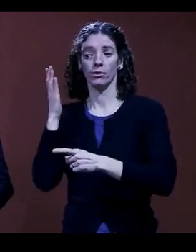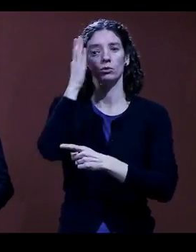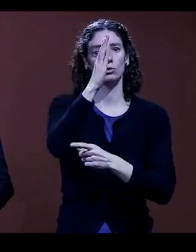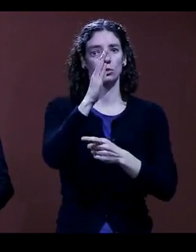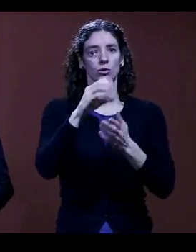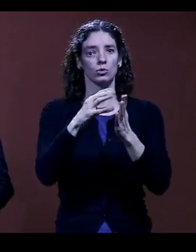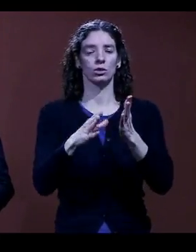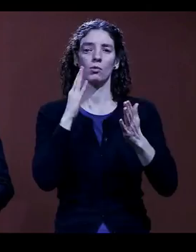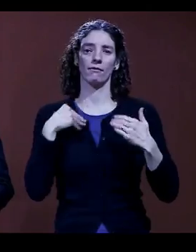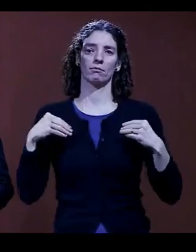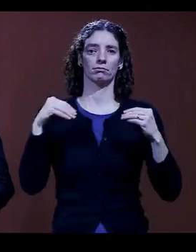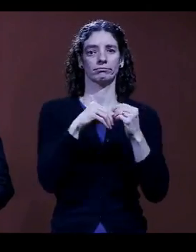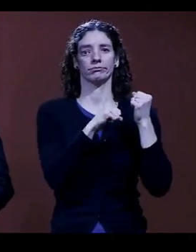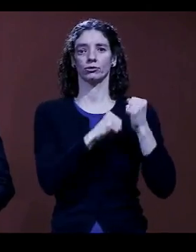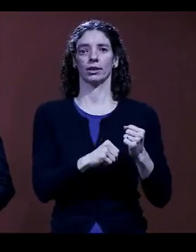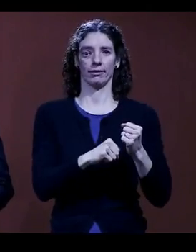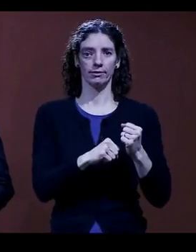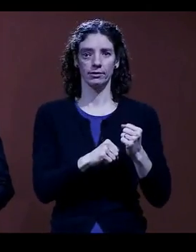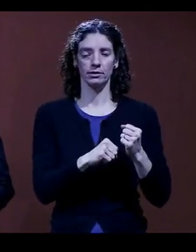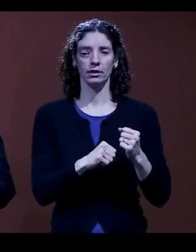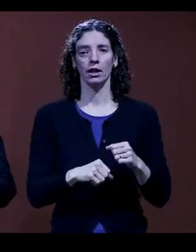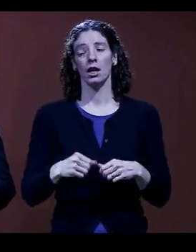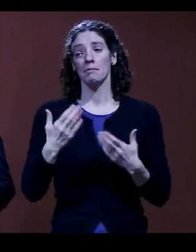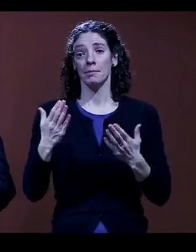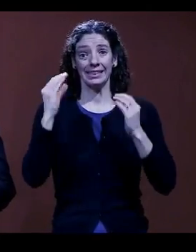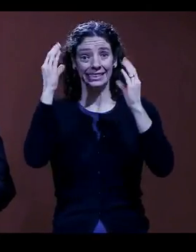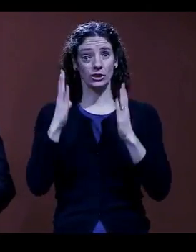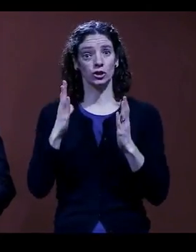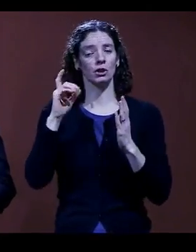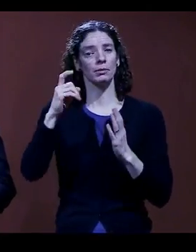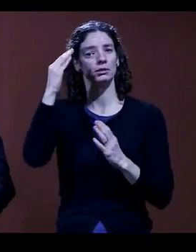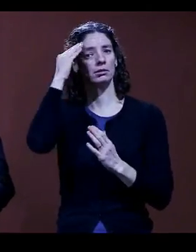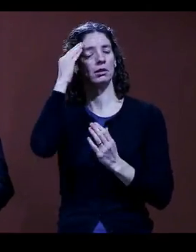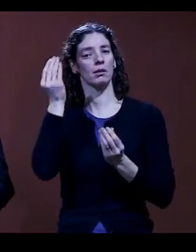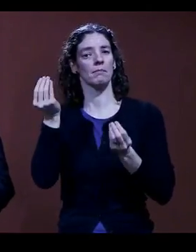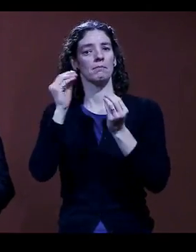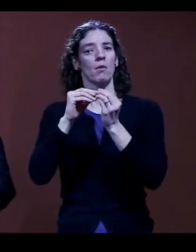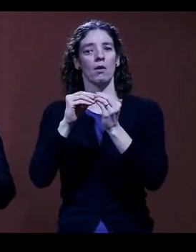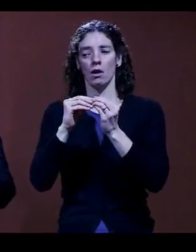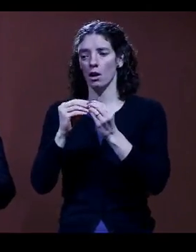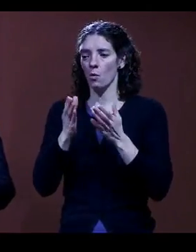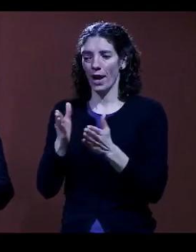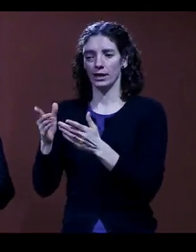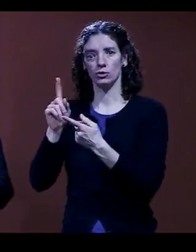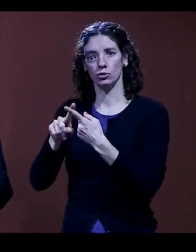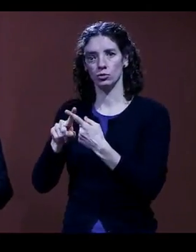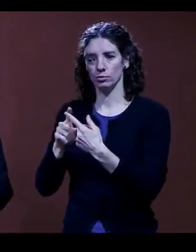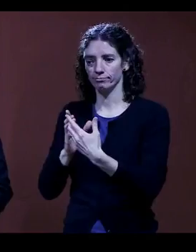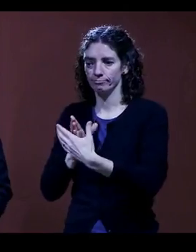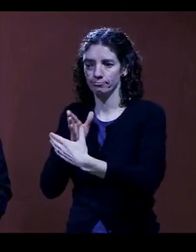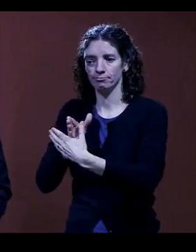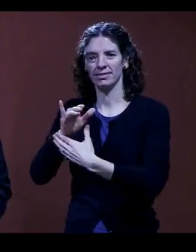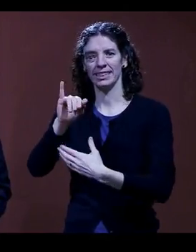to have improved teacher knowledge of interventions in order to make that happen. So, you're just going to do some backwards planning.